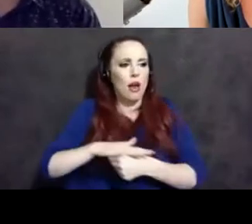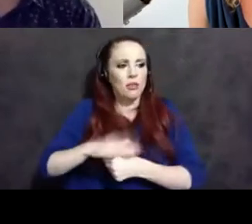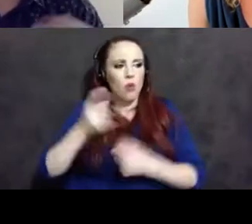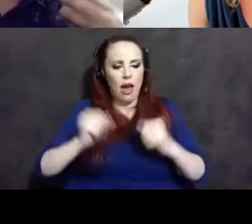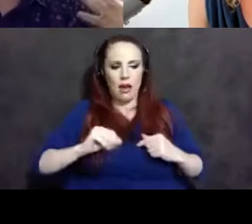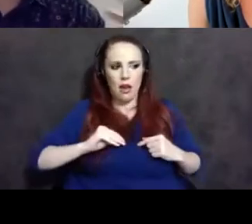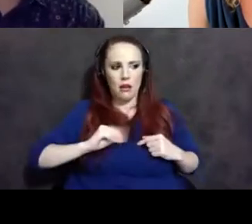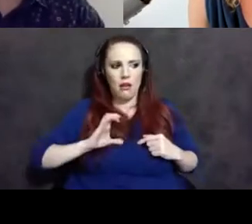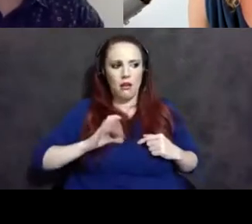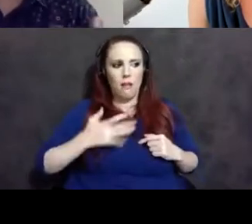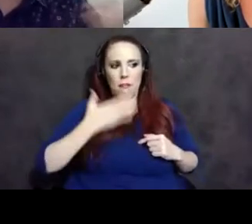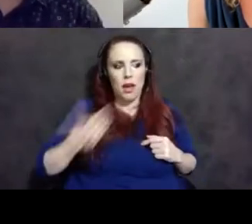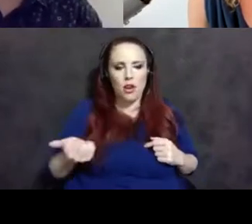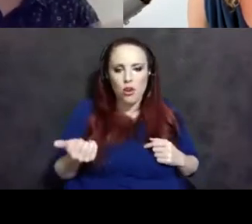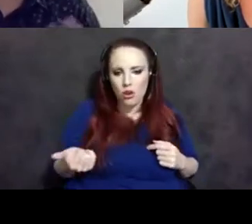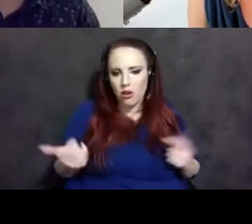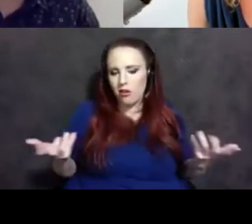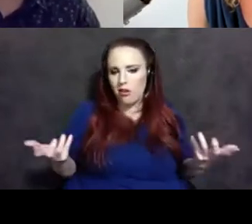And how, I'm learning so much.